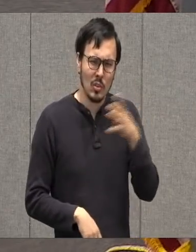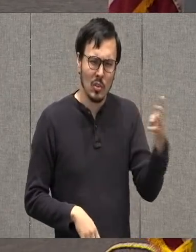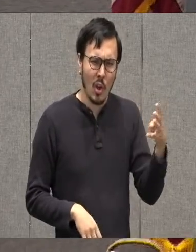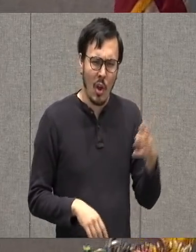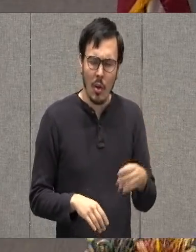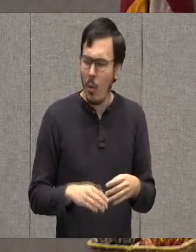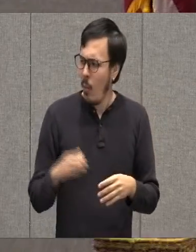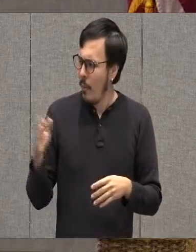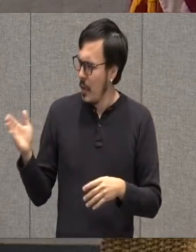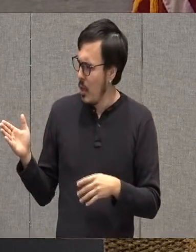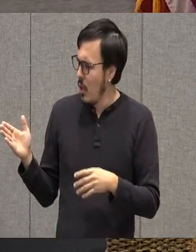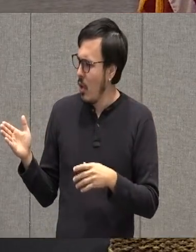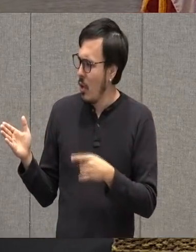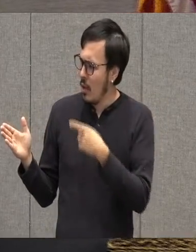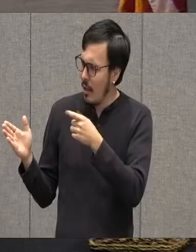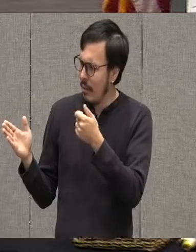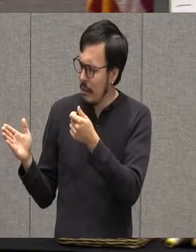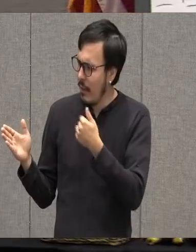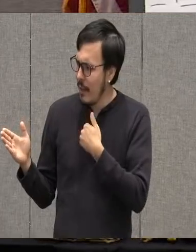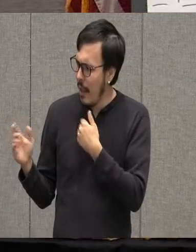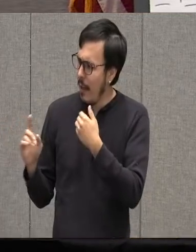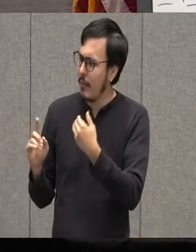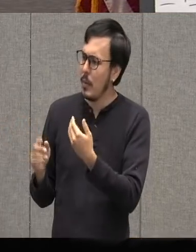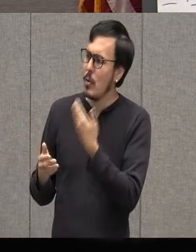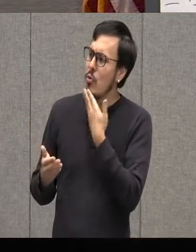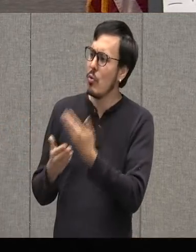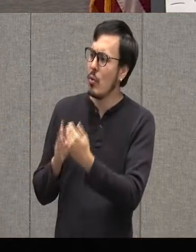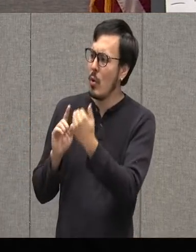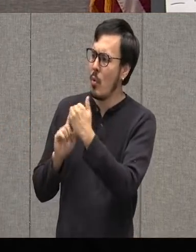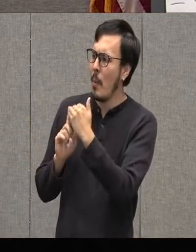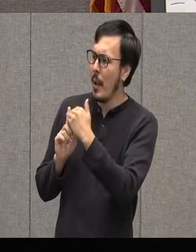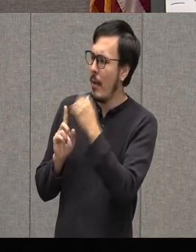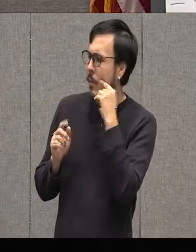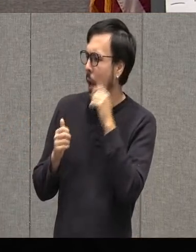The first idea that I thought of was this one down here.